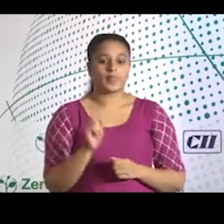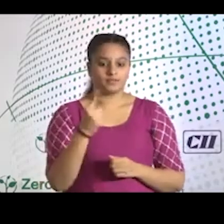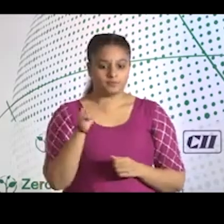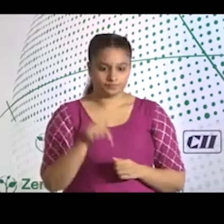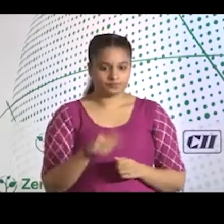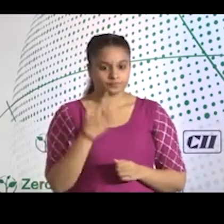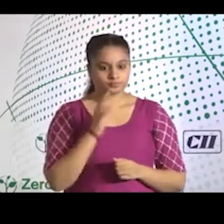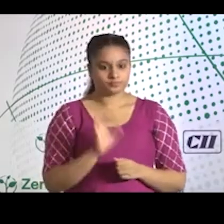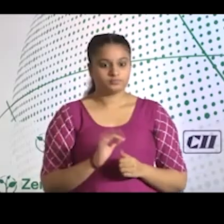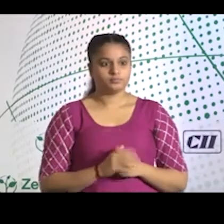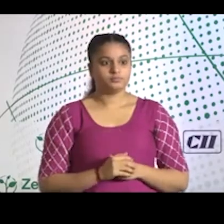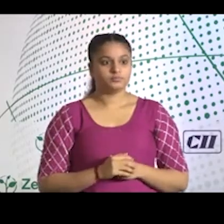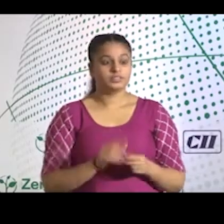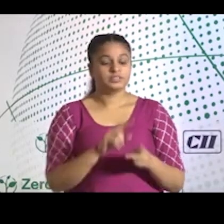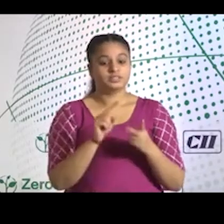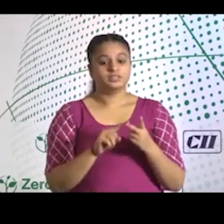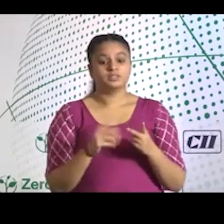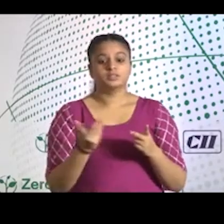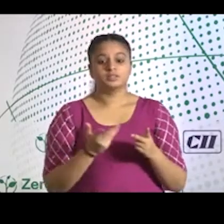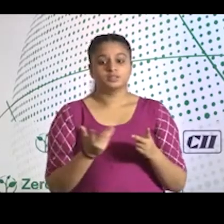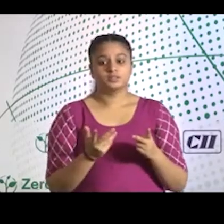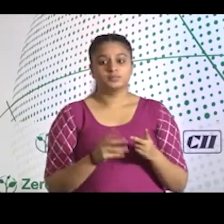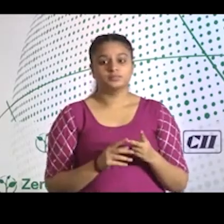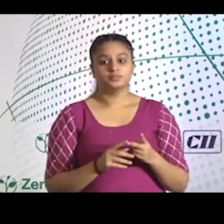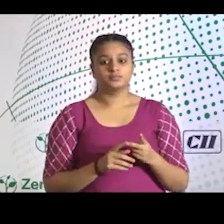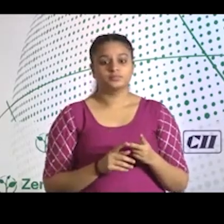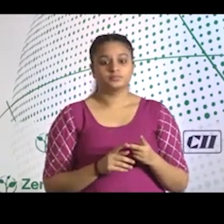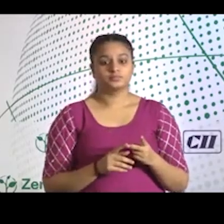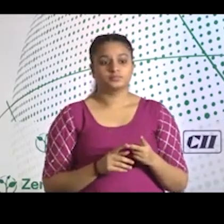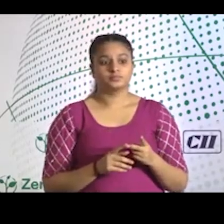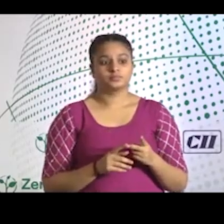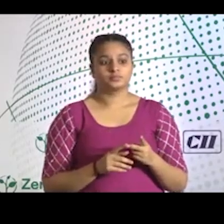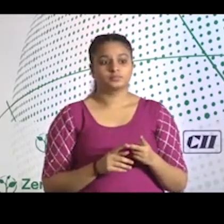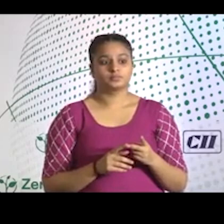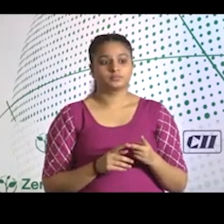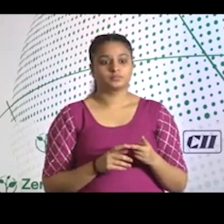But the second part and I want to just spend 2 minutes on it